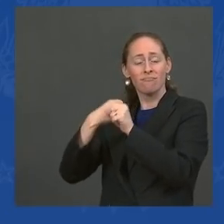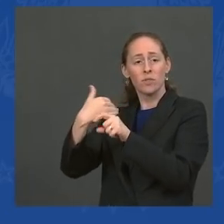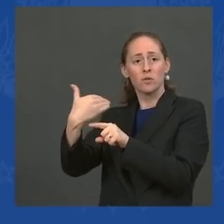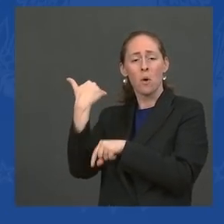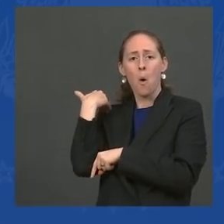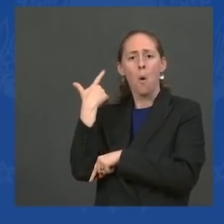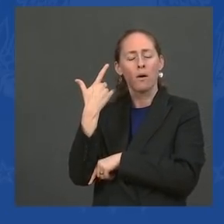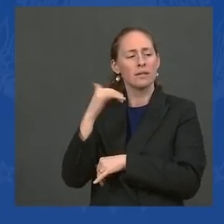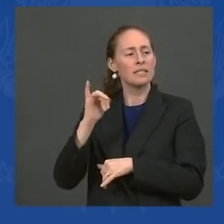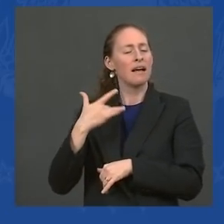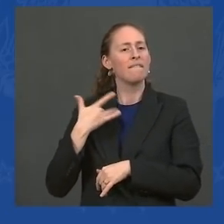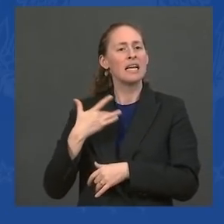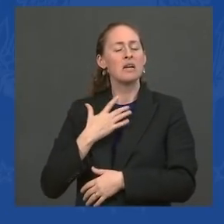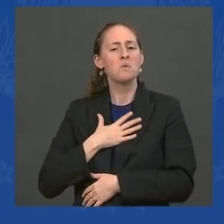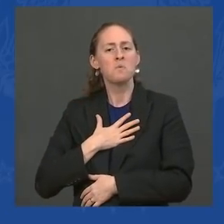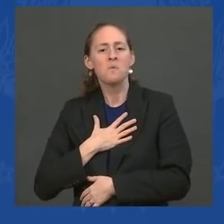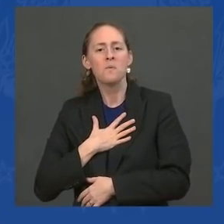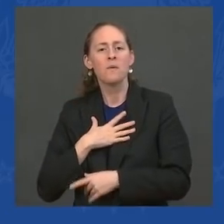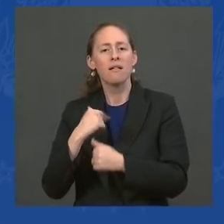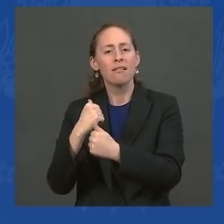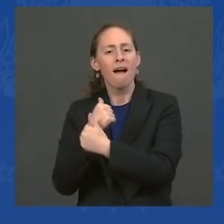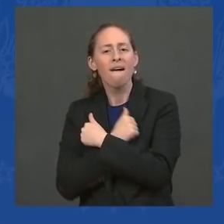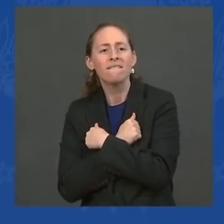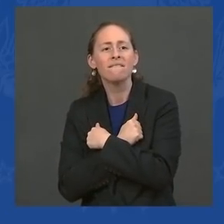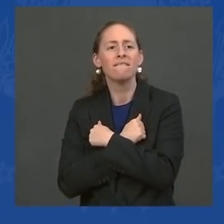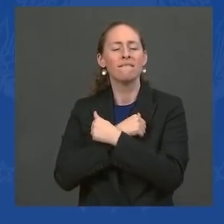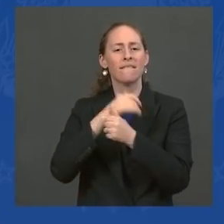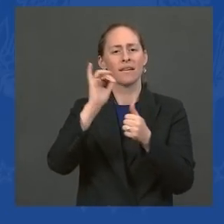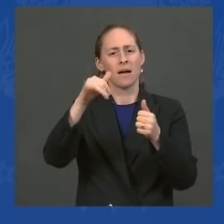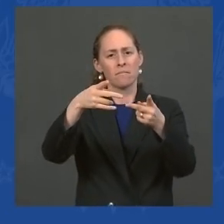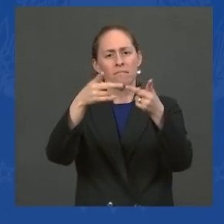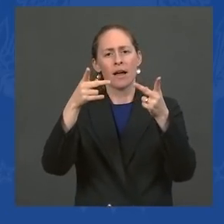for a place that sustained them for countless generations.